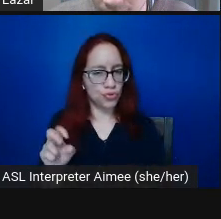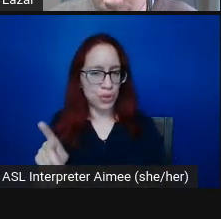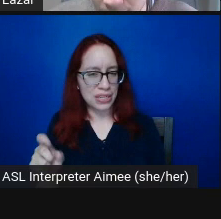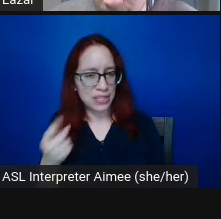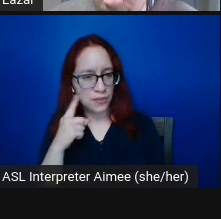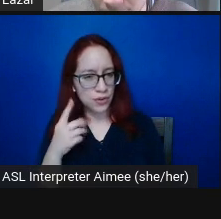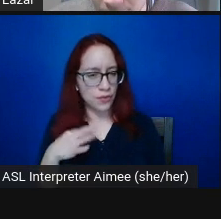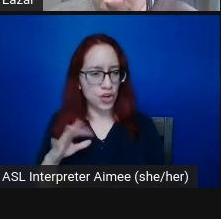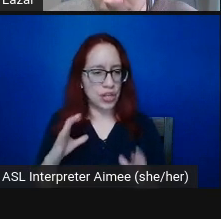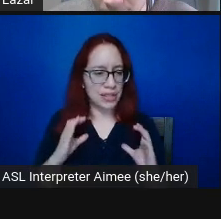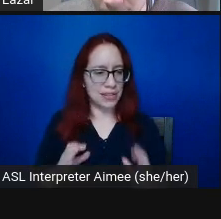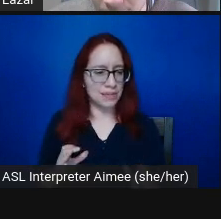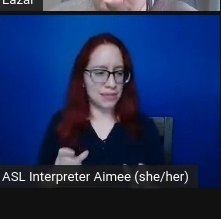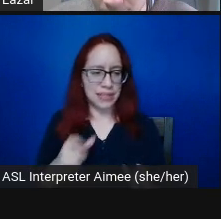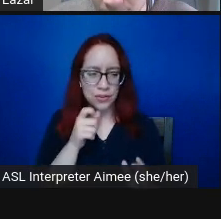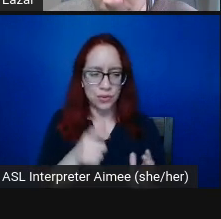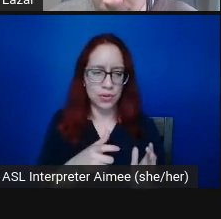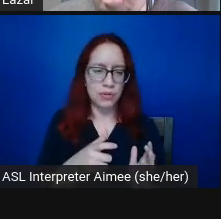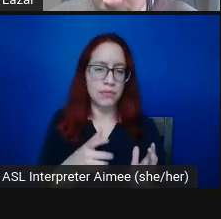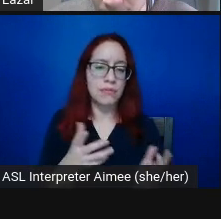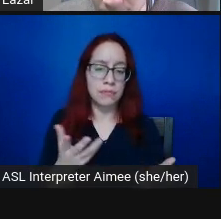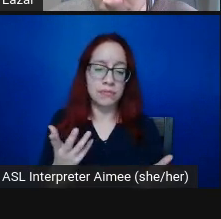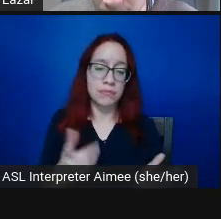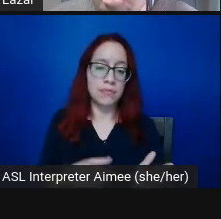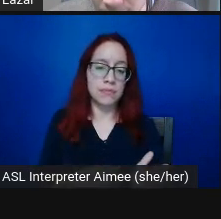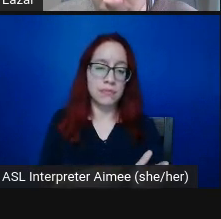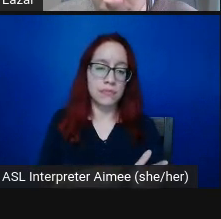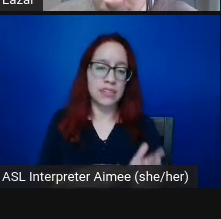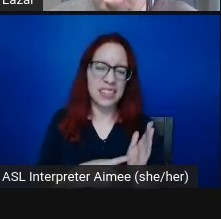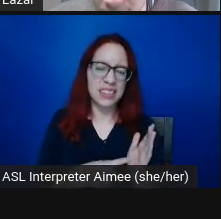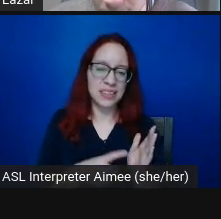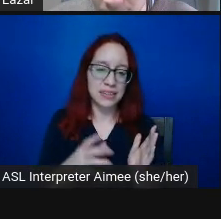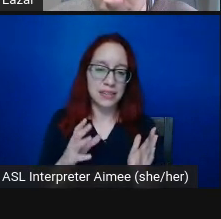This does require initial research depending on client's business needs.